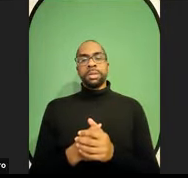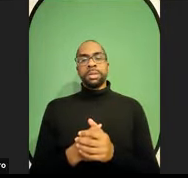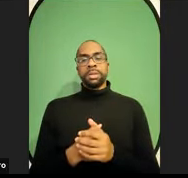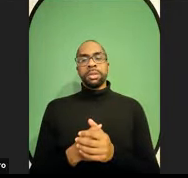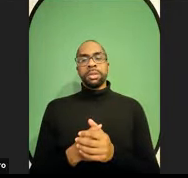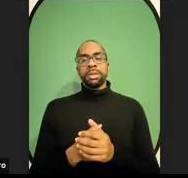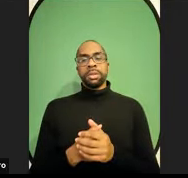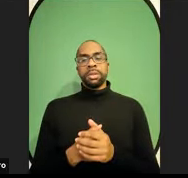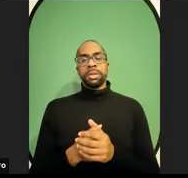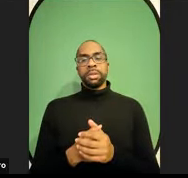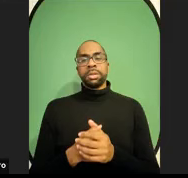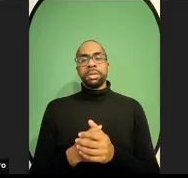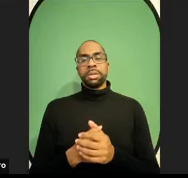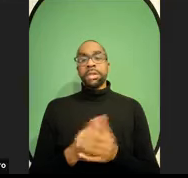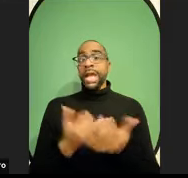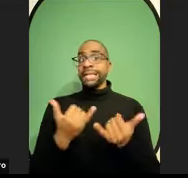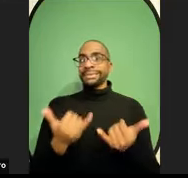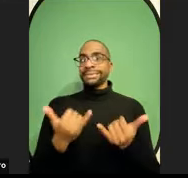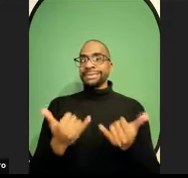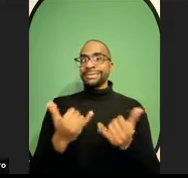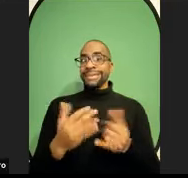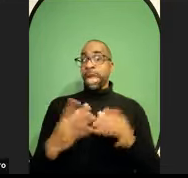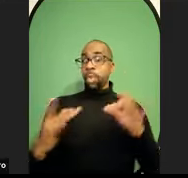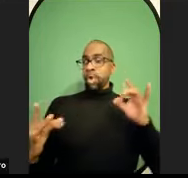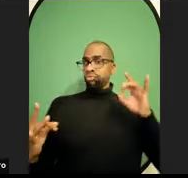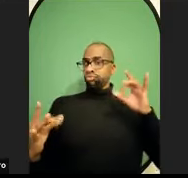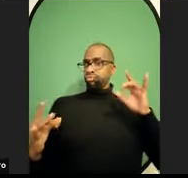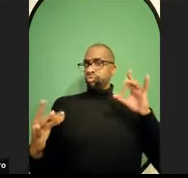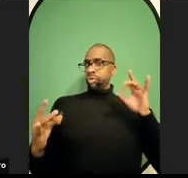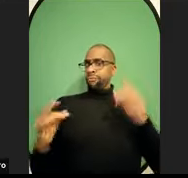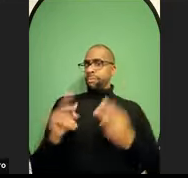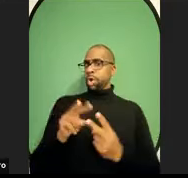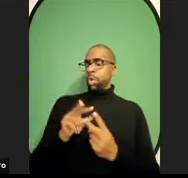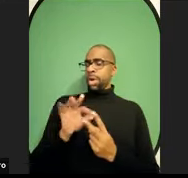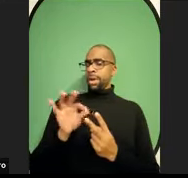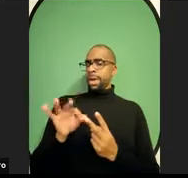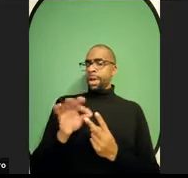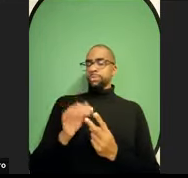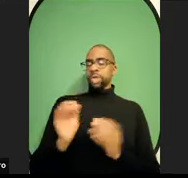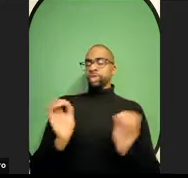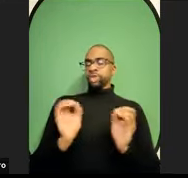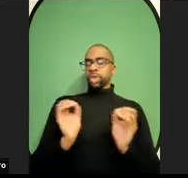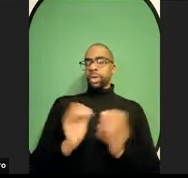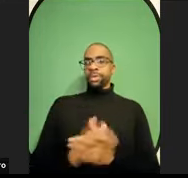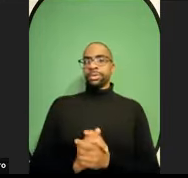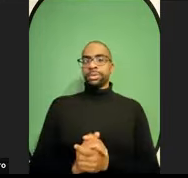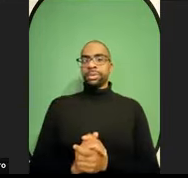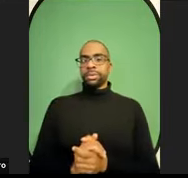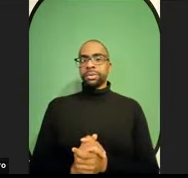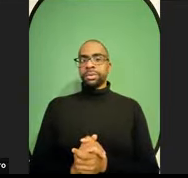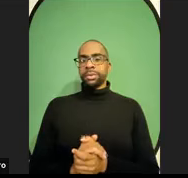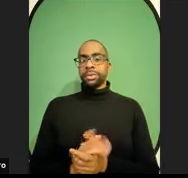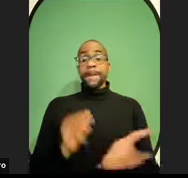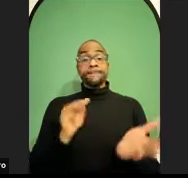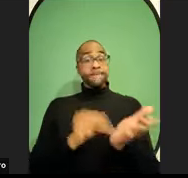says. I've heard this before. Thanks heard this being said but there's currently no. remote remote option for remote option for students who attend remote option for students who